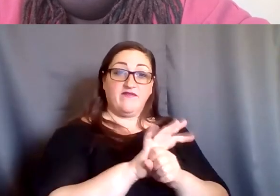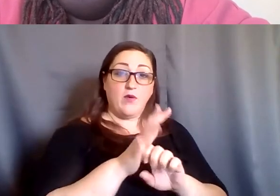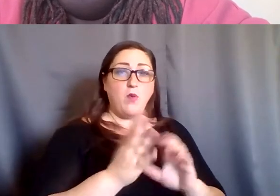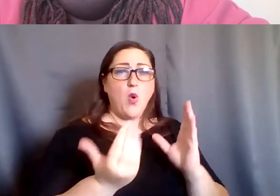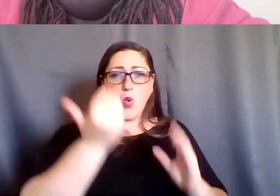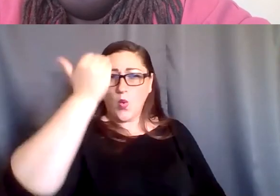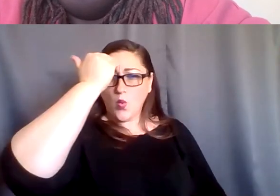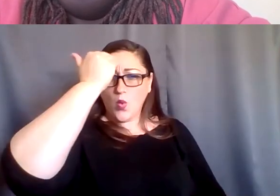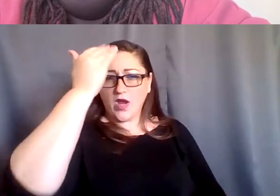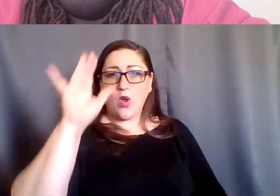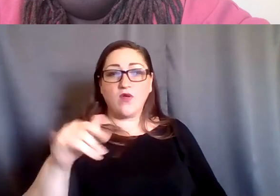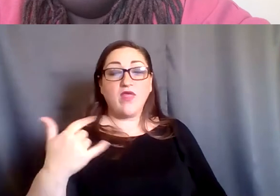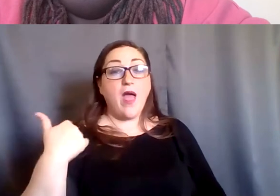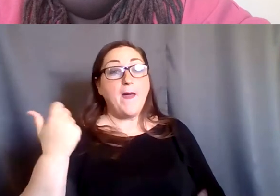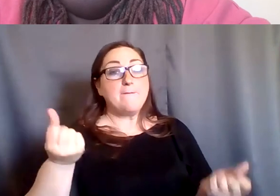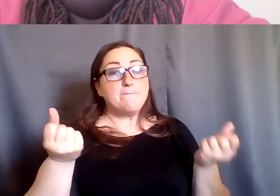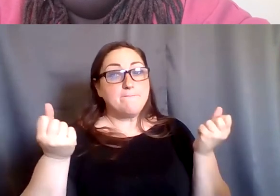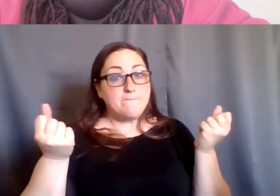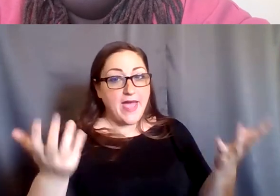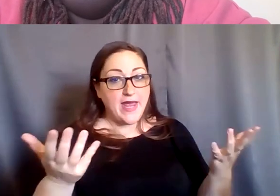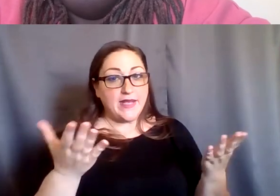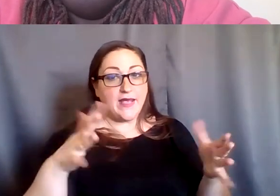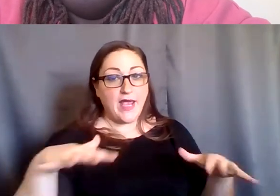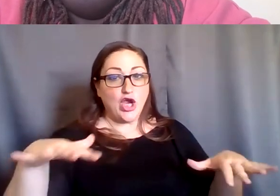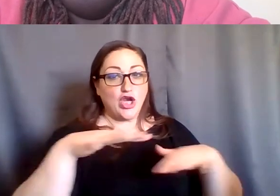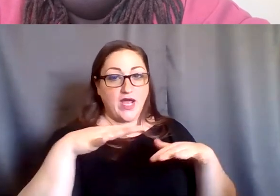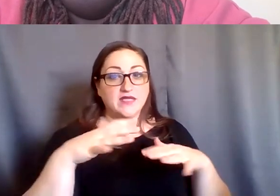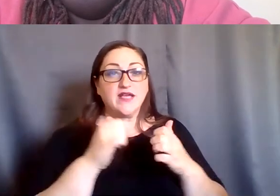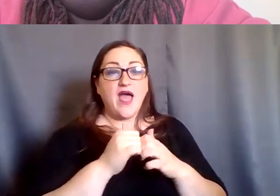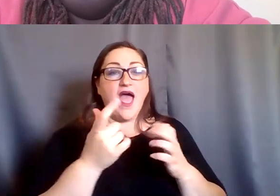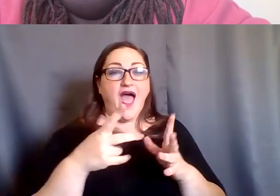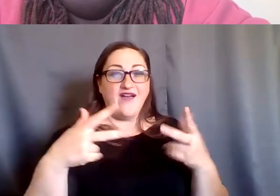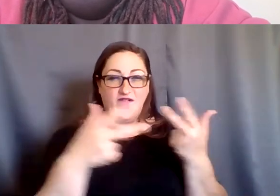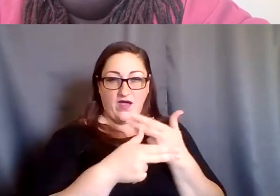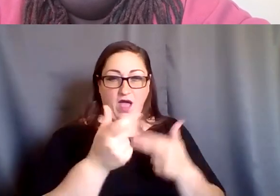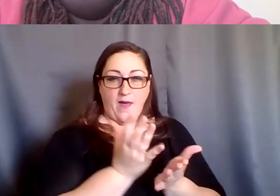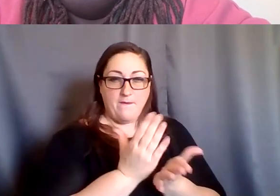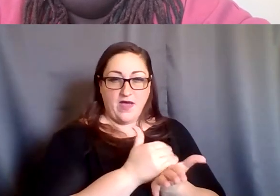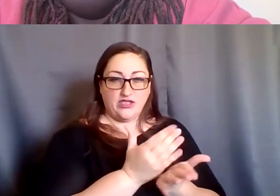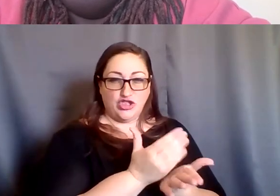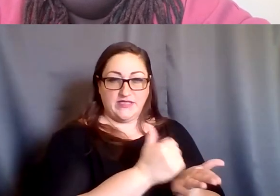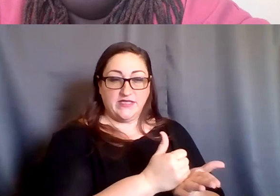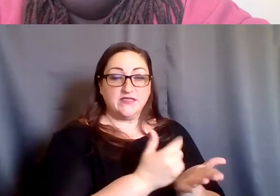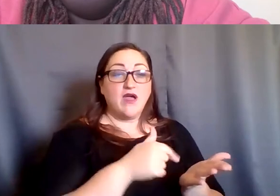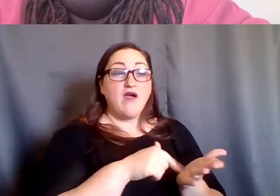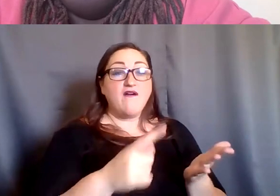transit and paratransit budgets due to decreased usage. So what should impacted folks do?